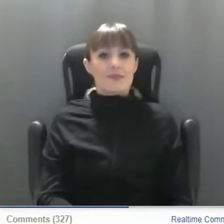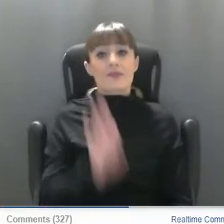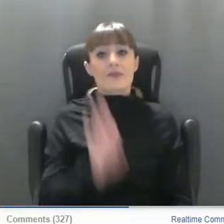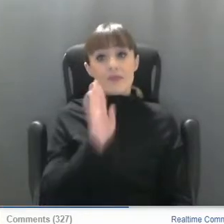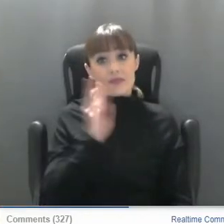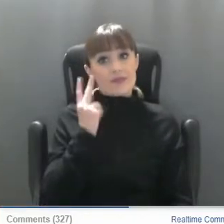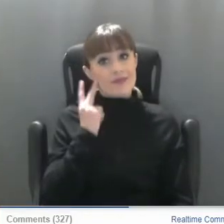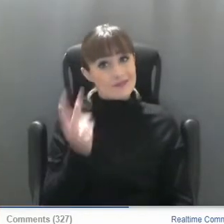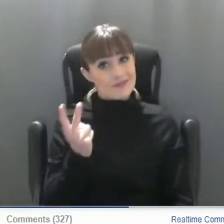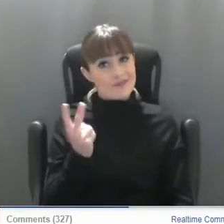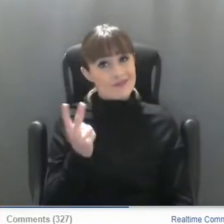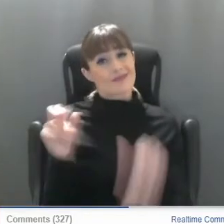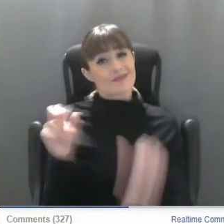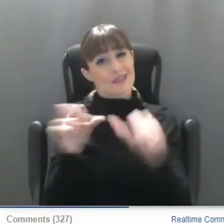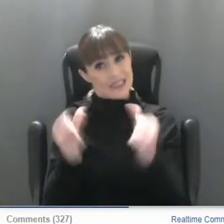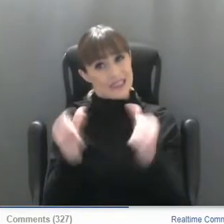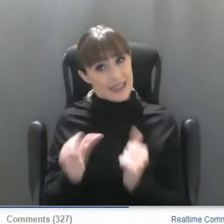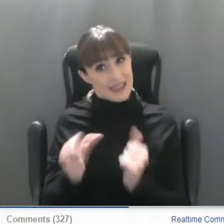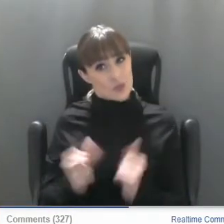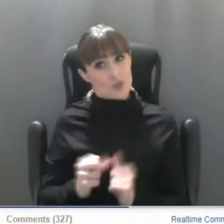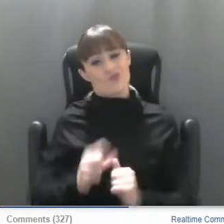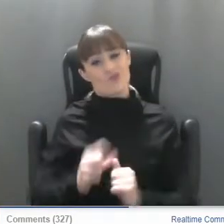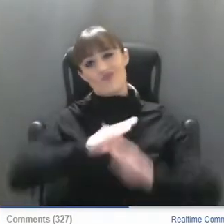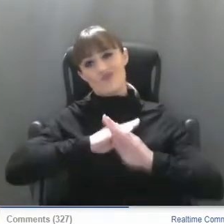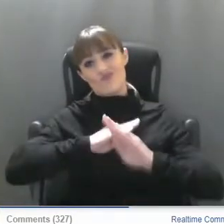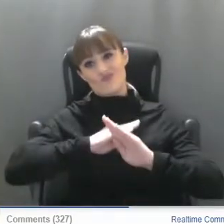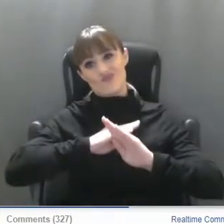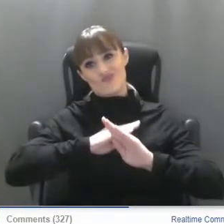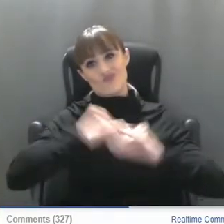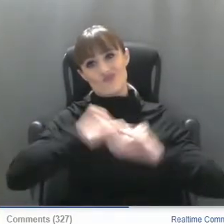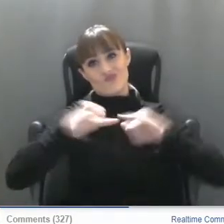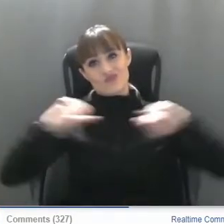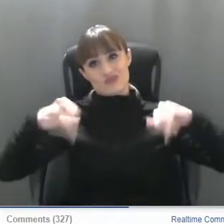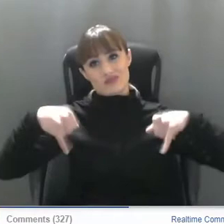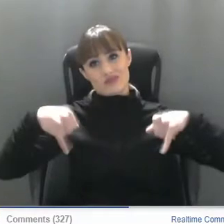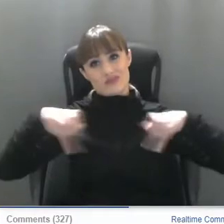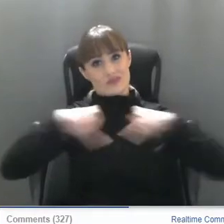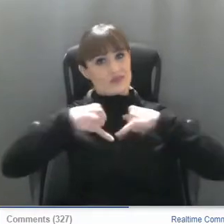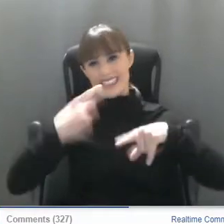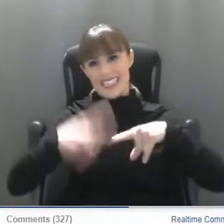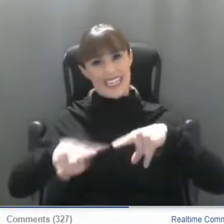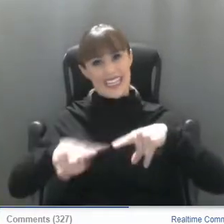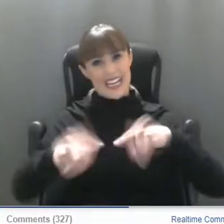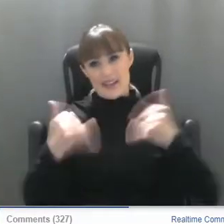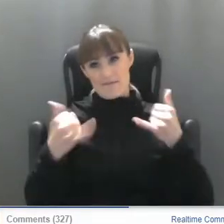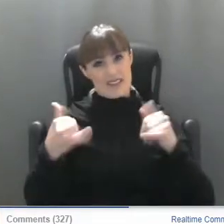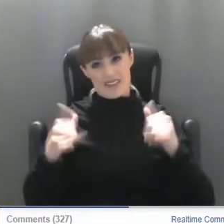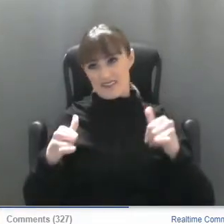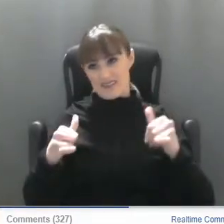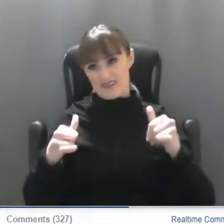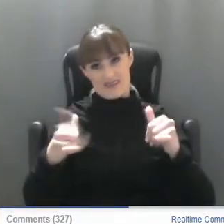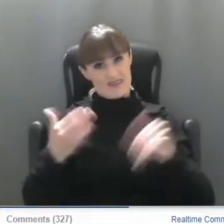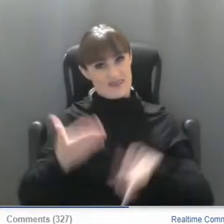sculptures are blocked off. So people can't play on those right now. Katie, thank